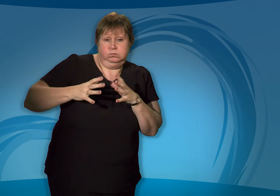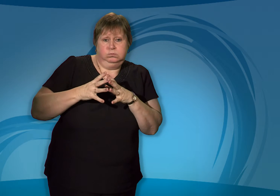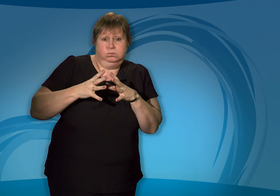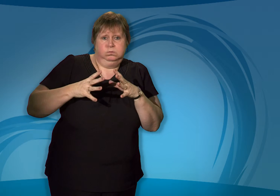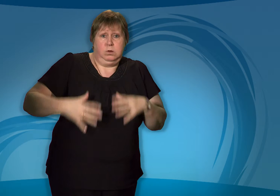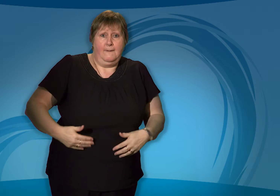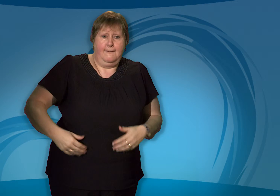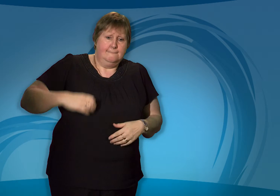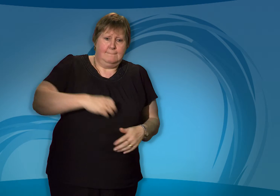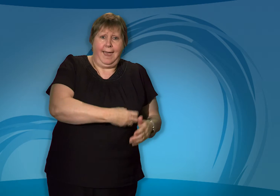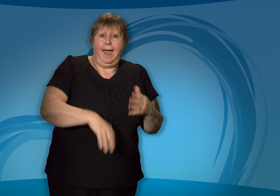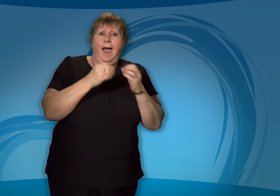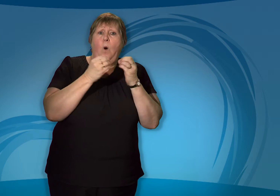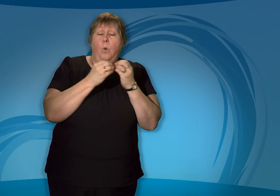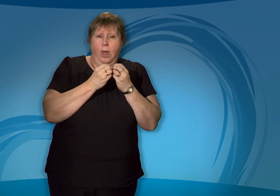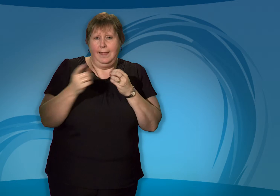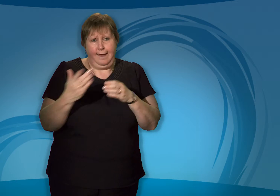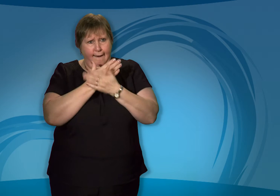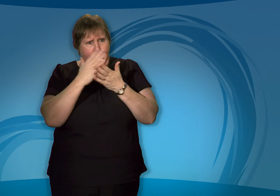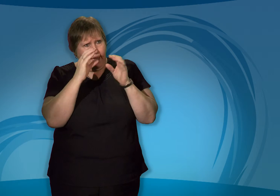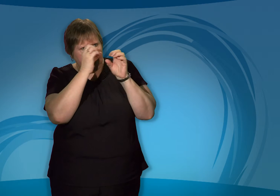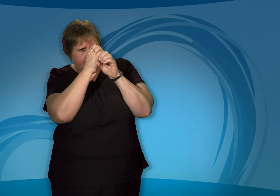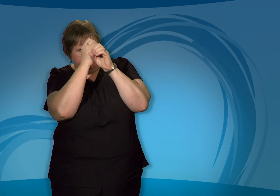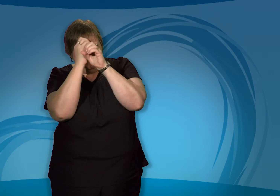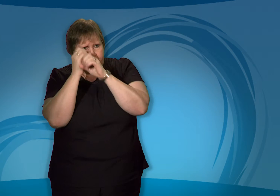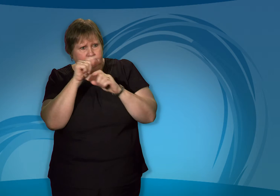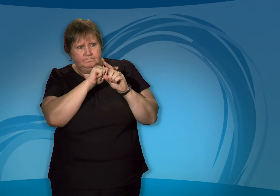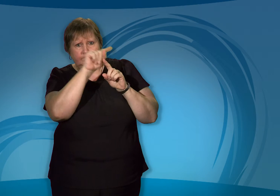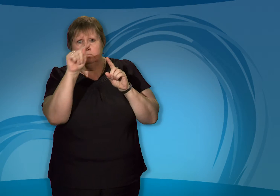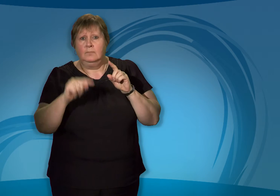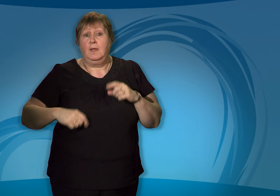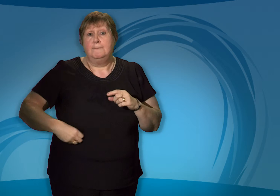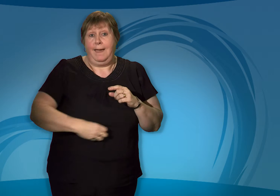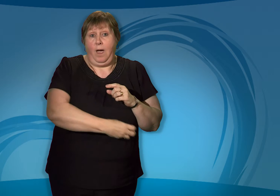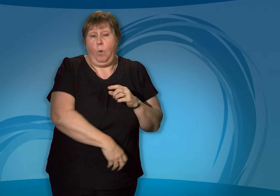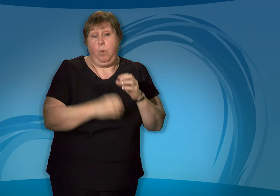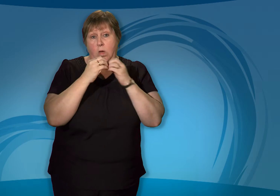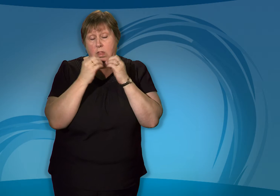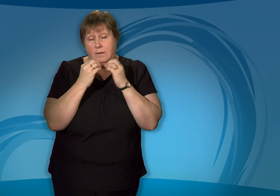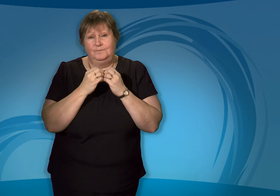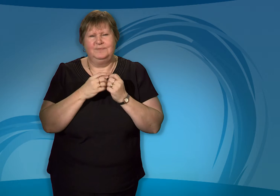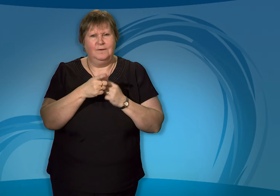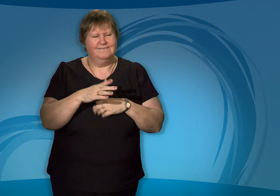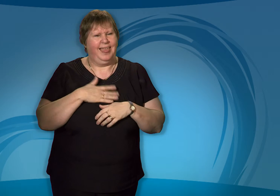Air will be passed through it to inflate the bowel. This will allow clearer views of the lining of the bowel.